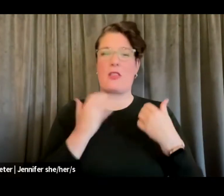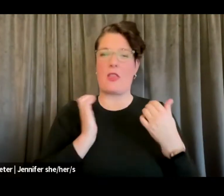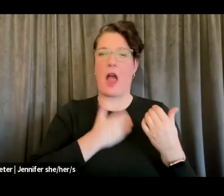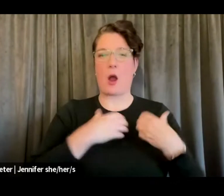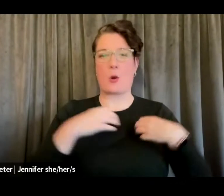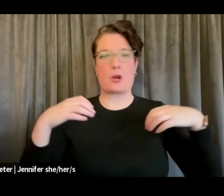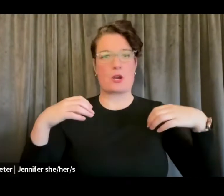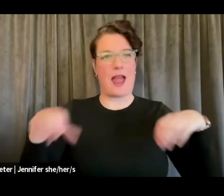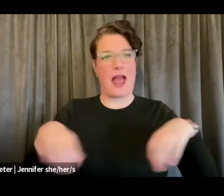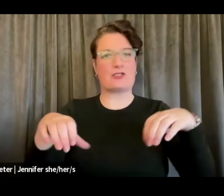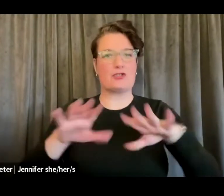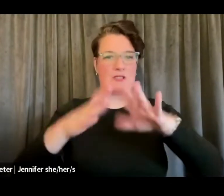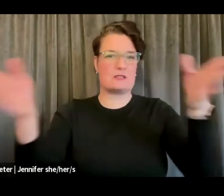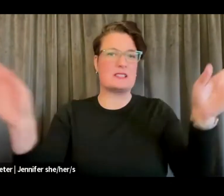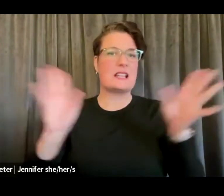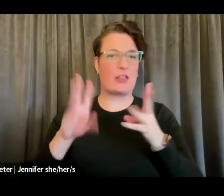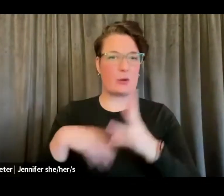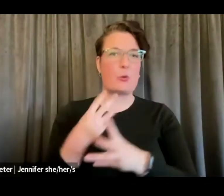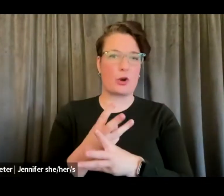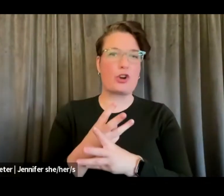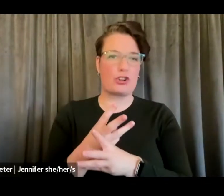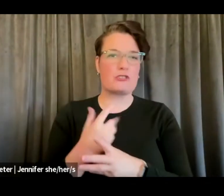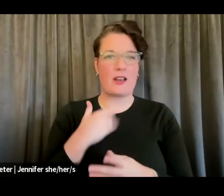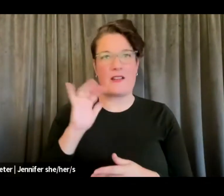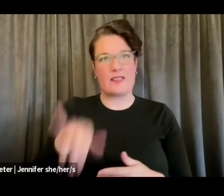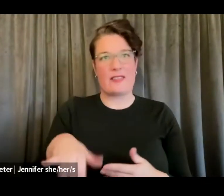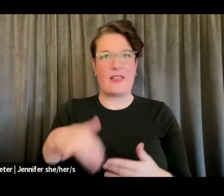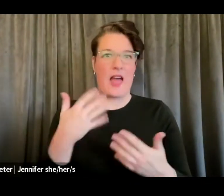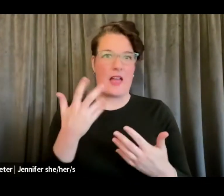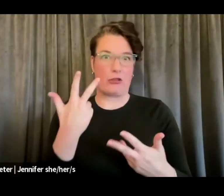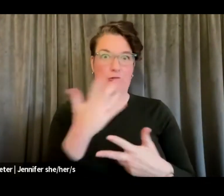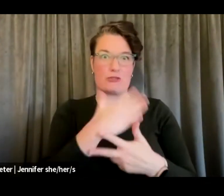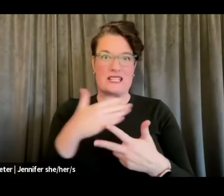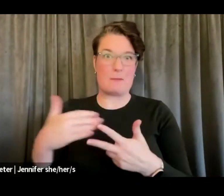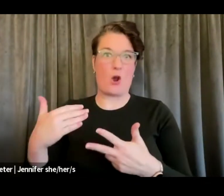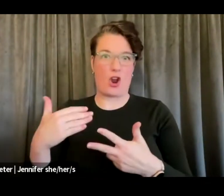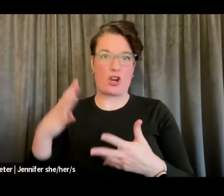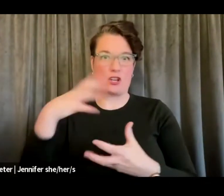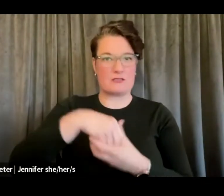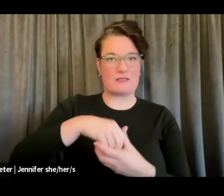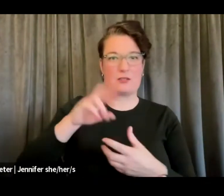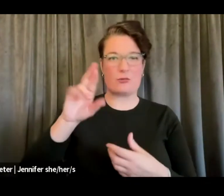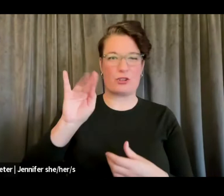in the world and just having that kind of three part ritual. I really appreciated it.